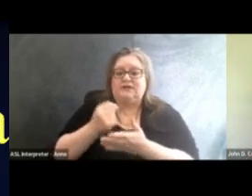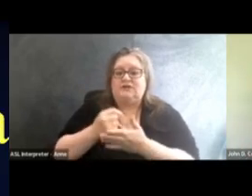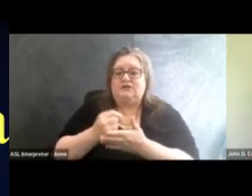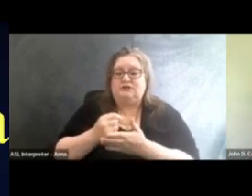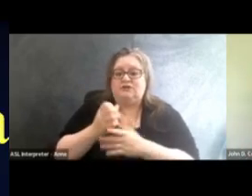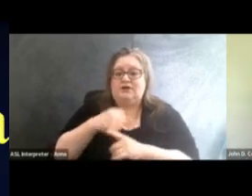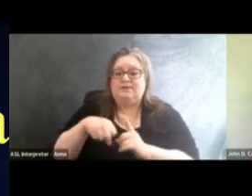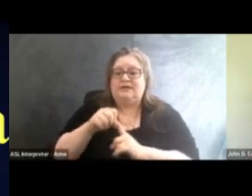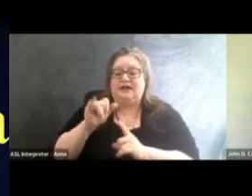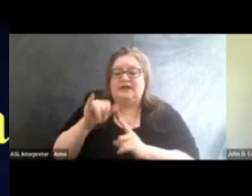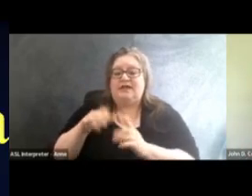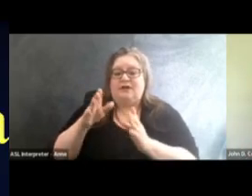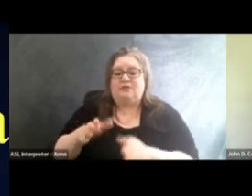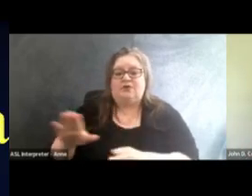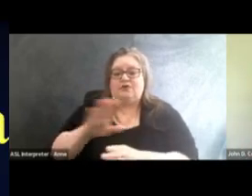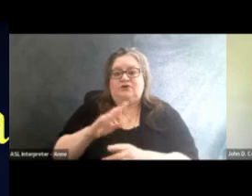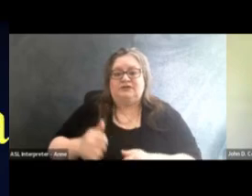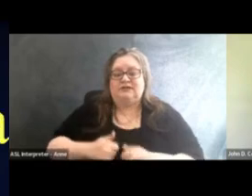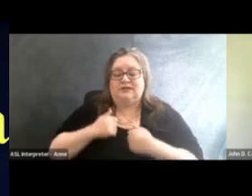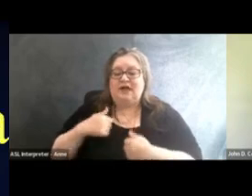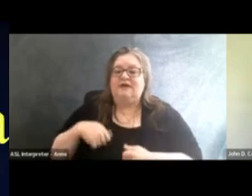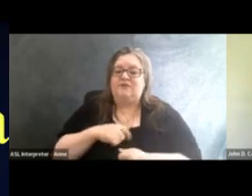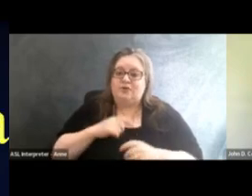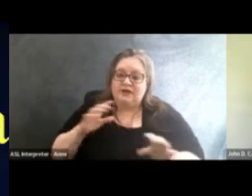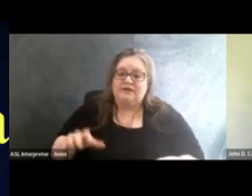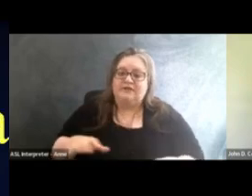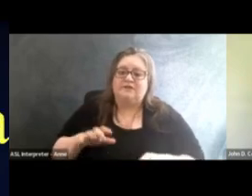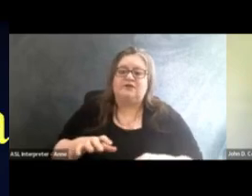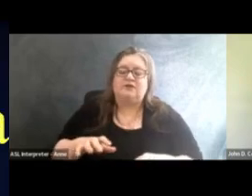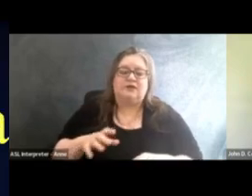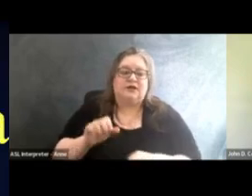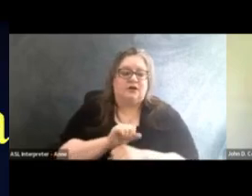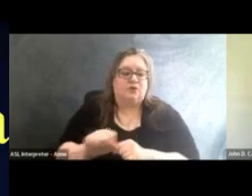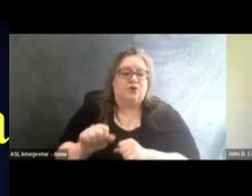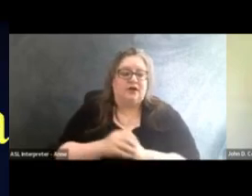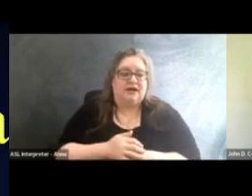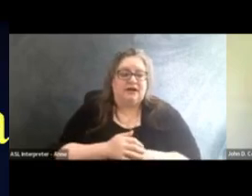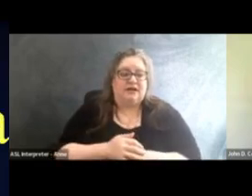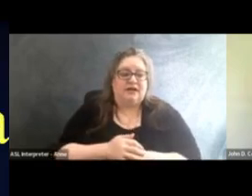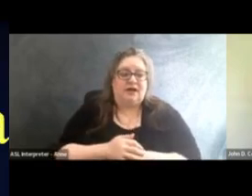person's life. We have been doing working on a pilot project